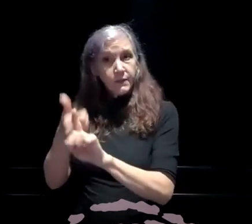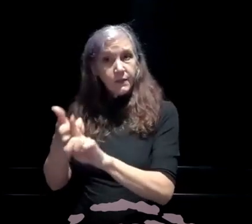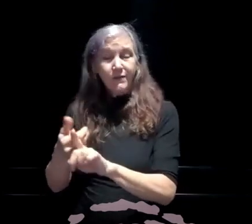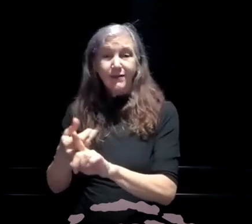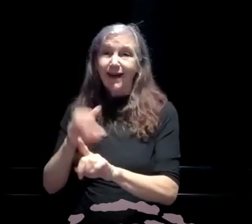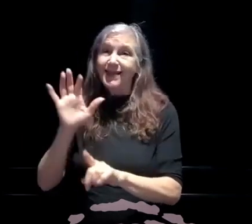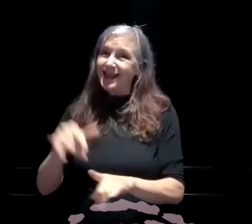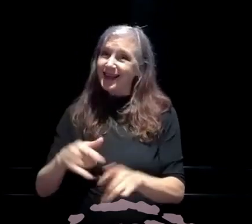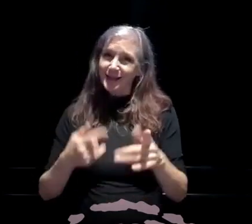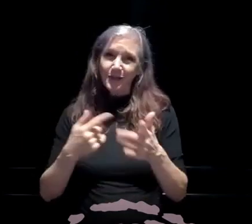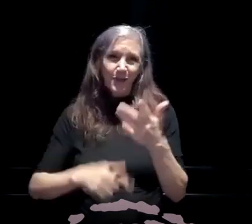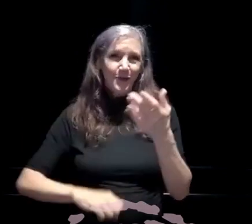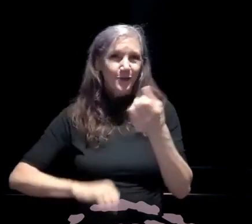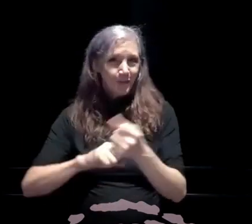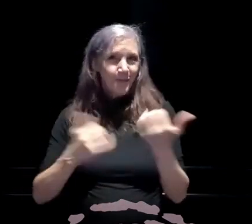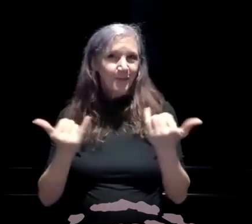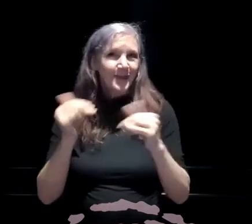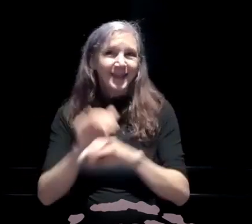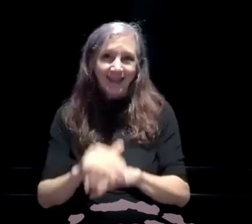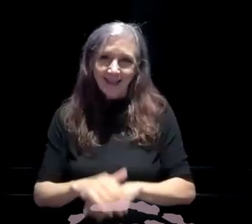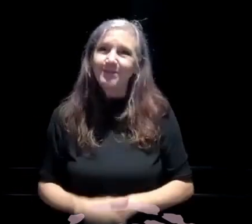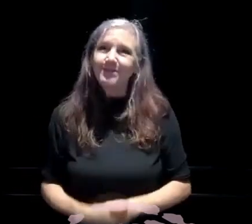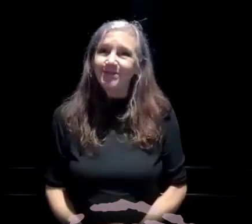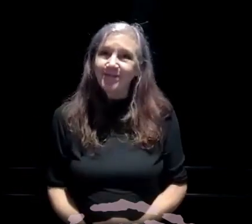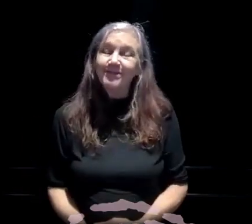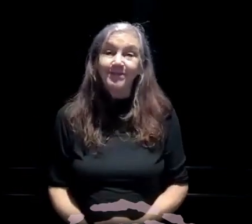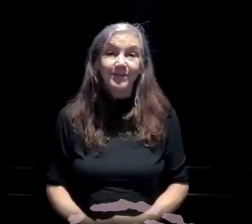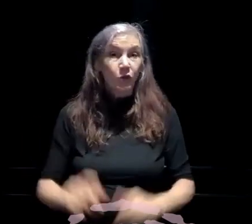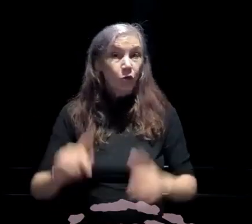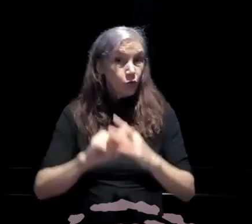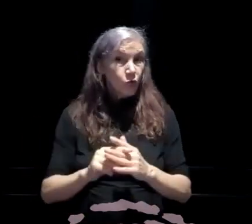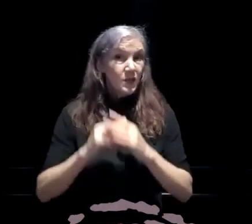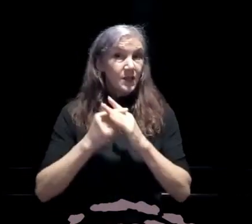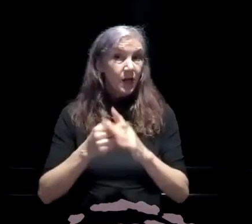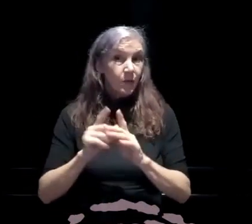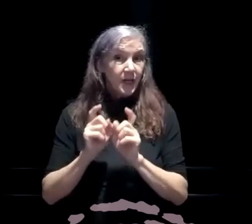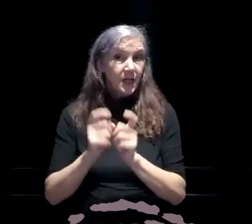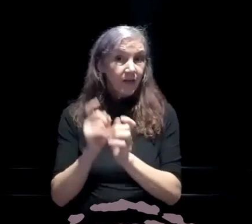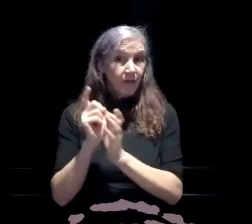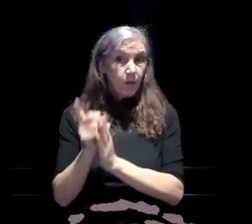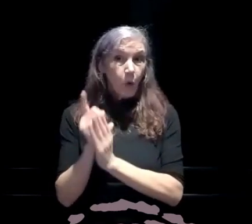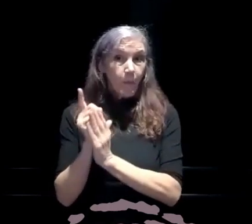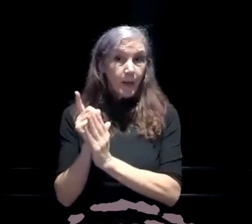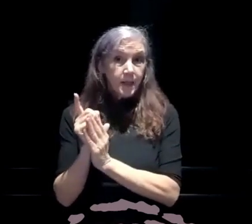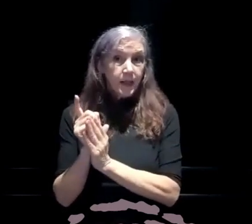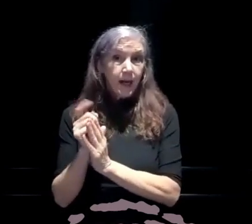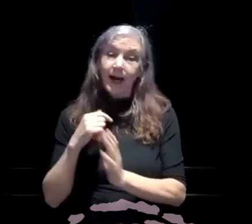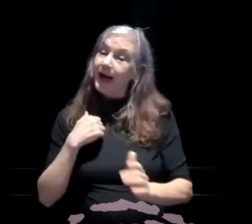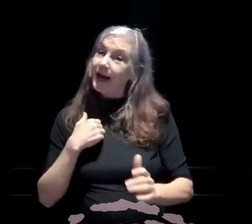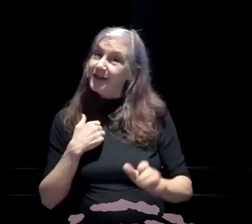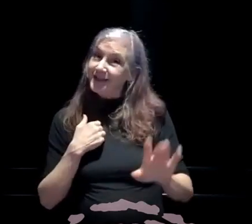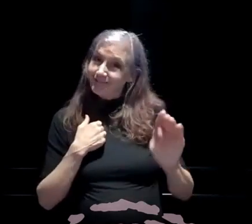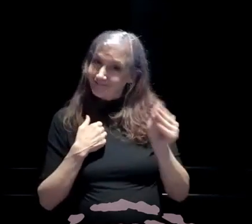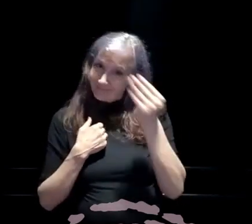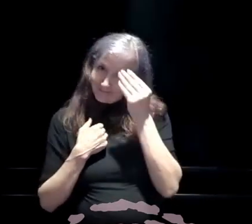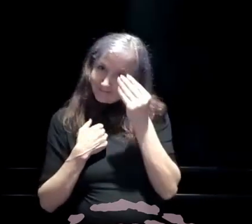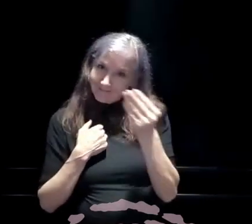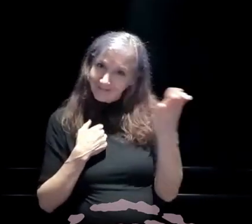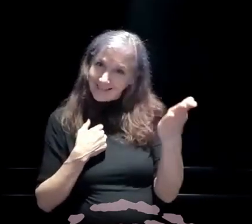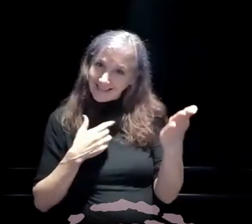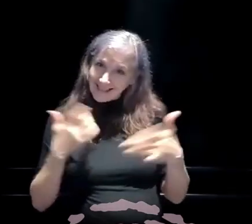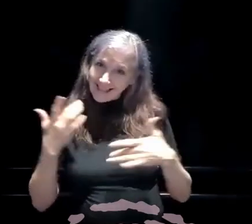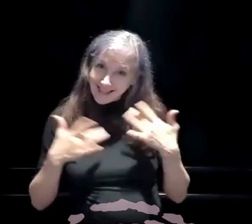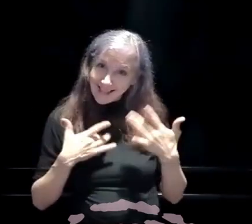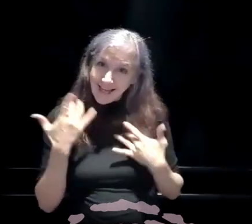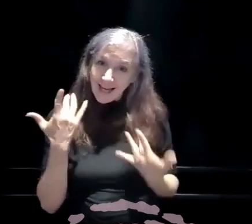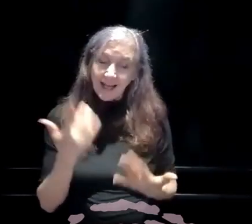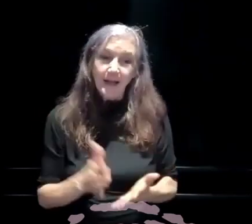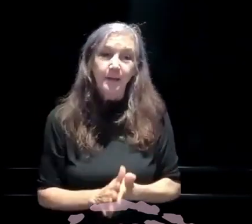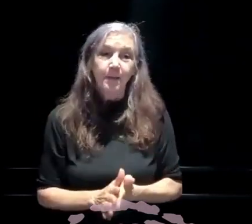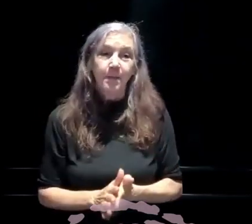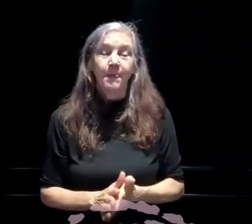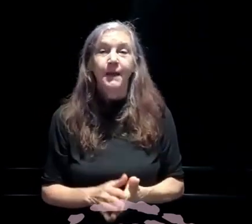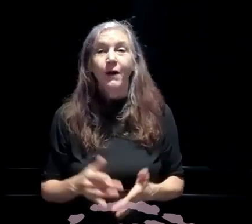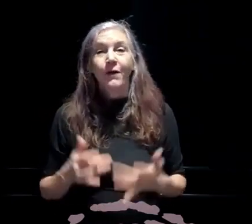And folks, that's what you're supporting tonight. And to kick off our giving moment, I do have some very exciting news to share with you tonight.